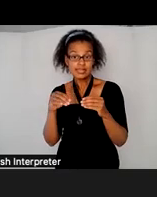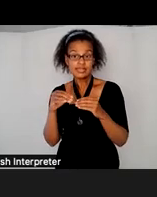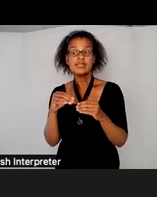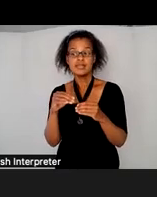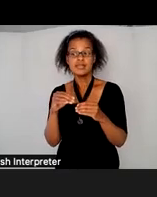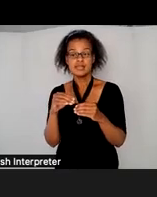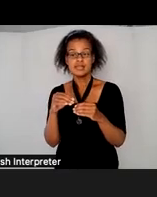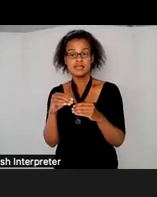programming.